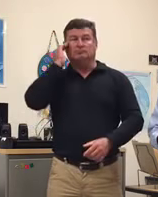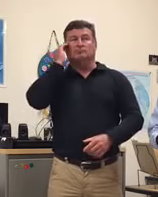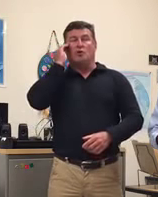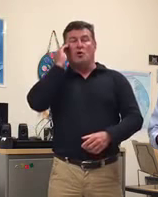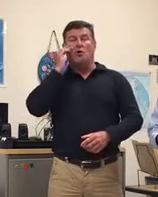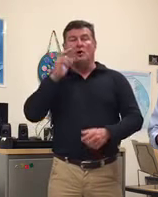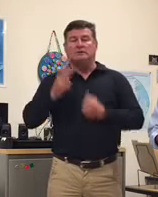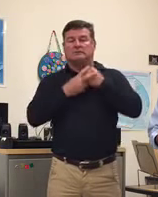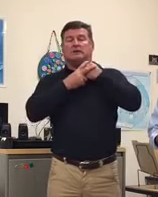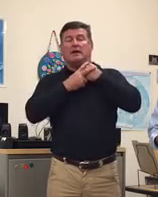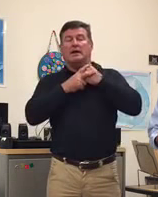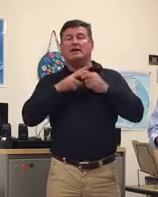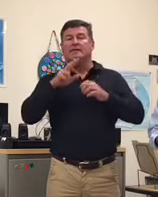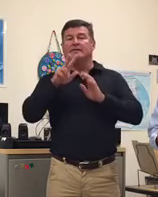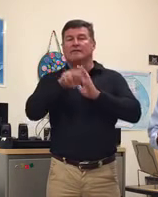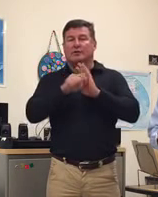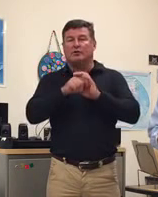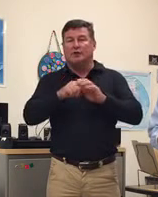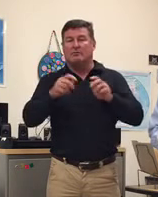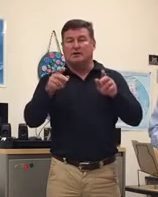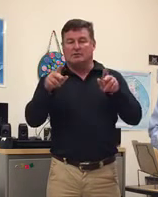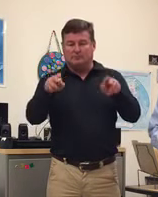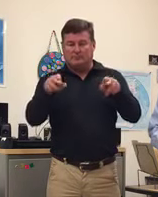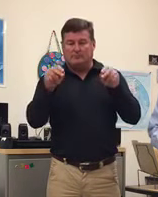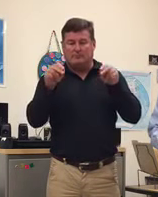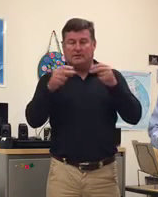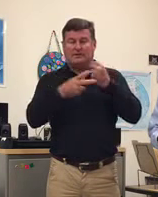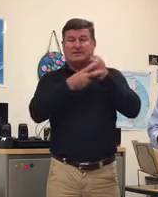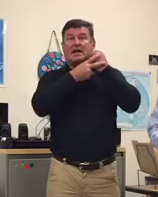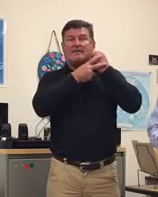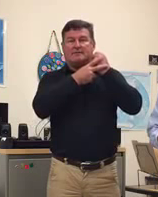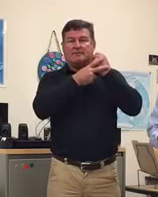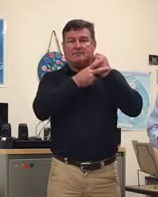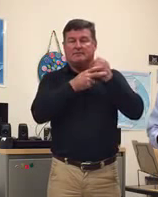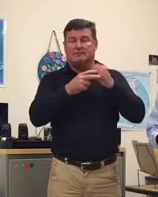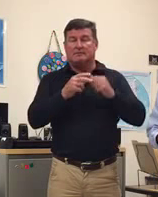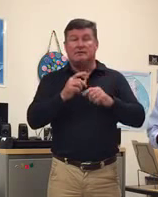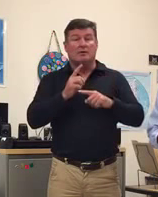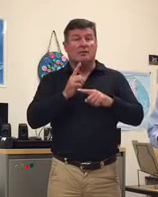on notice that the tape needs to be safe and kept in storage and the